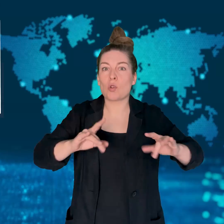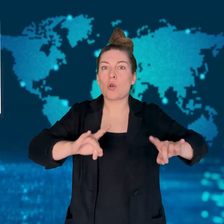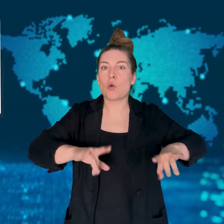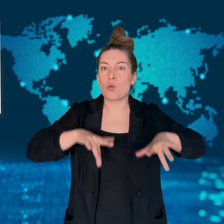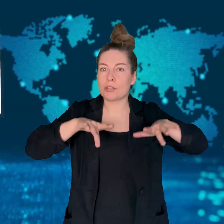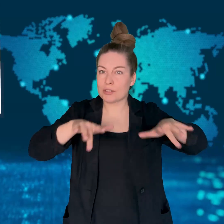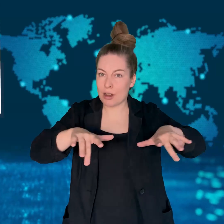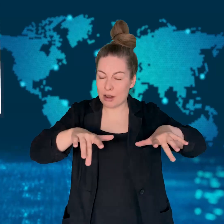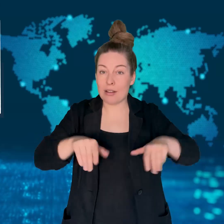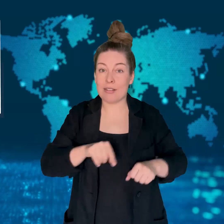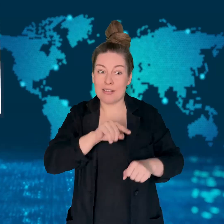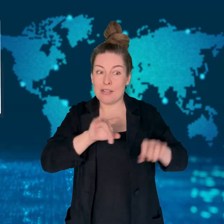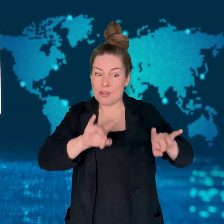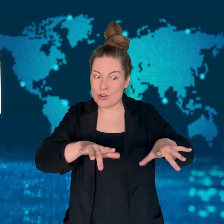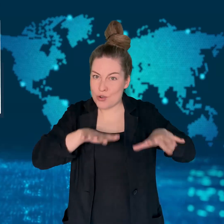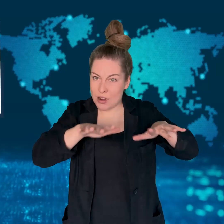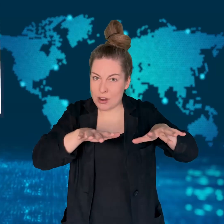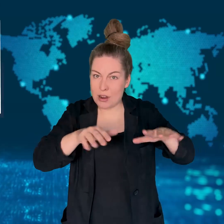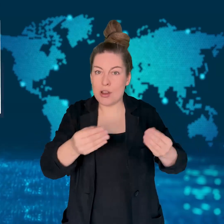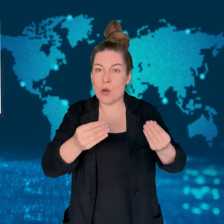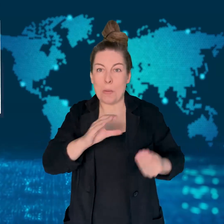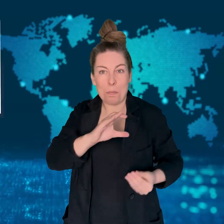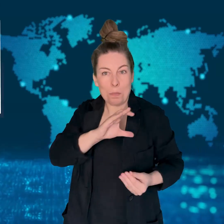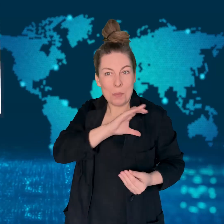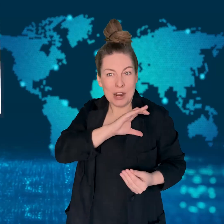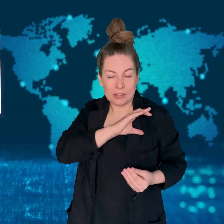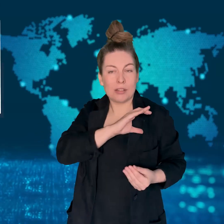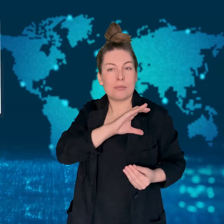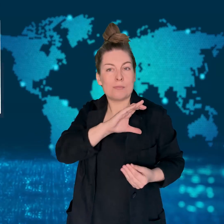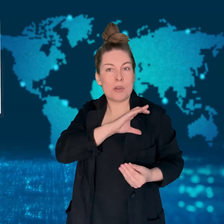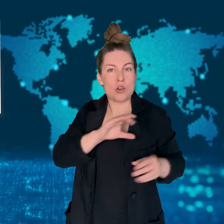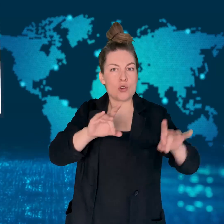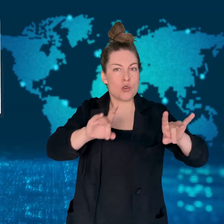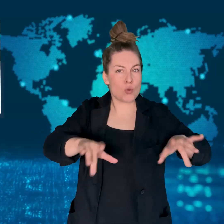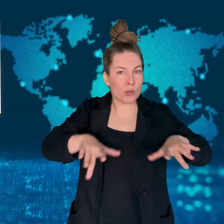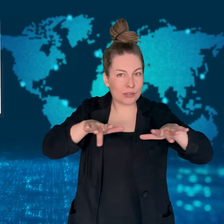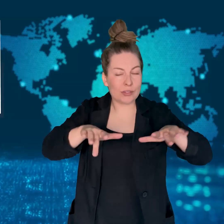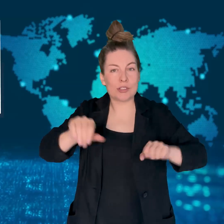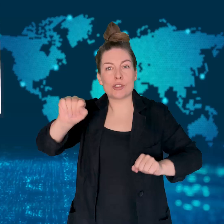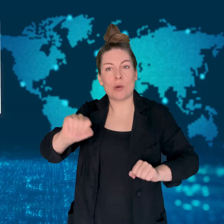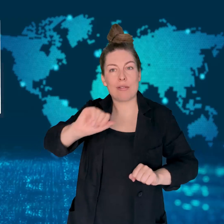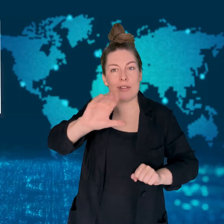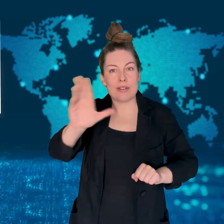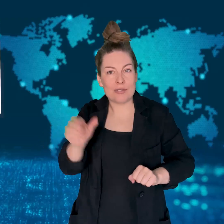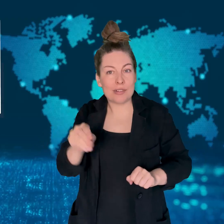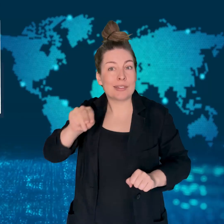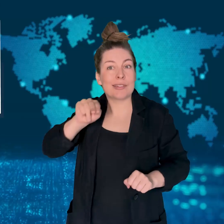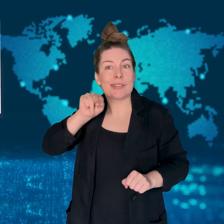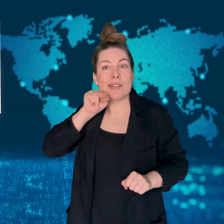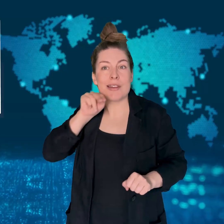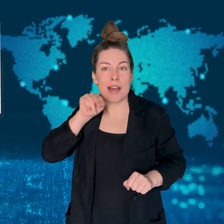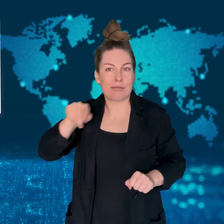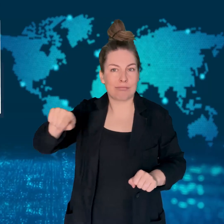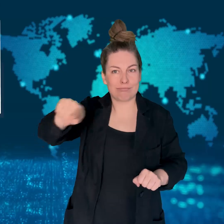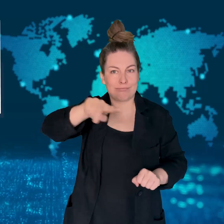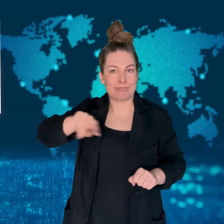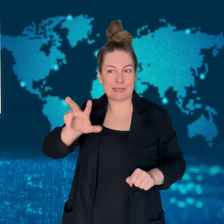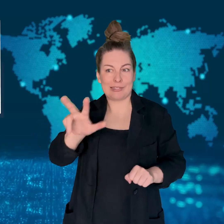The men were found in a Nigerian slum following an investigation by